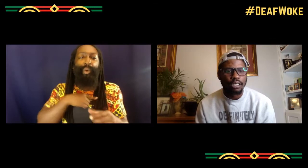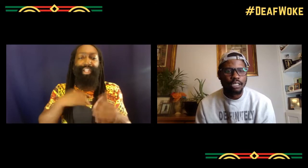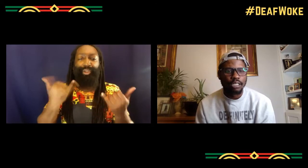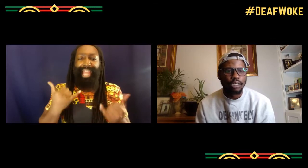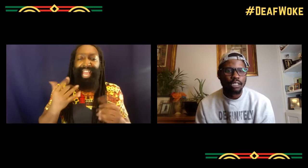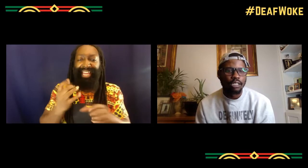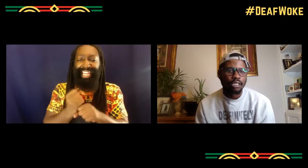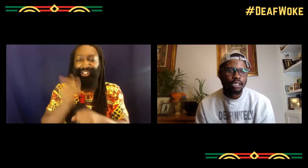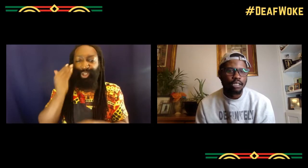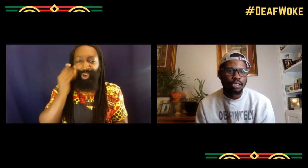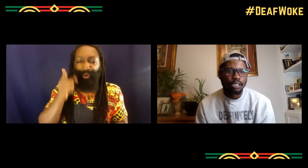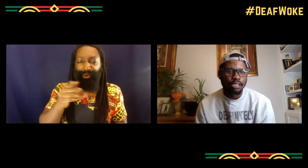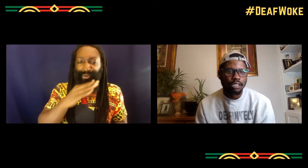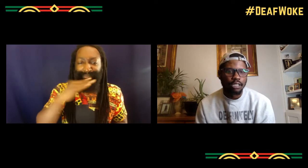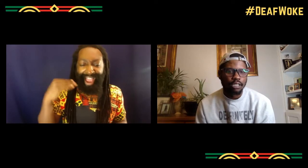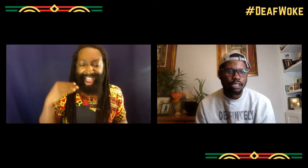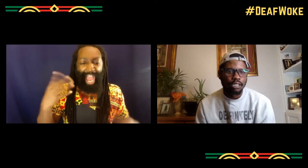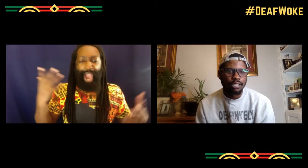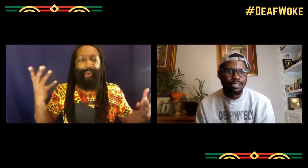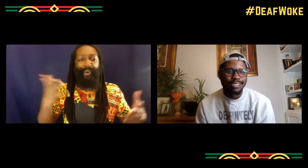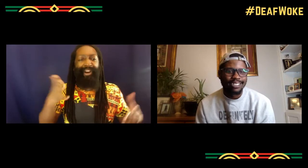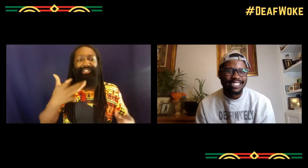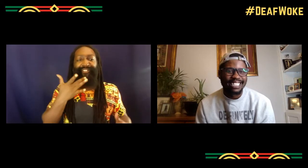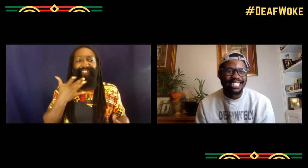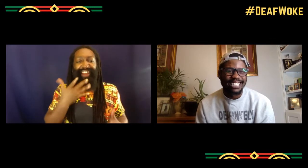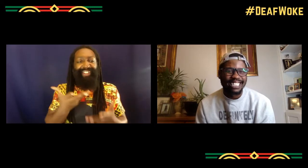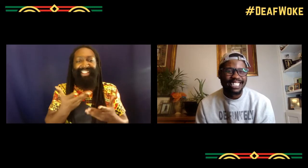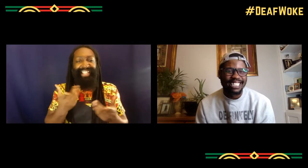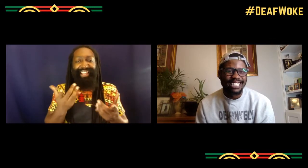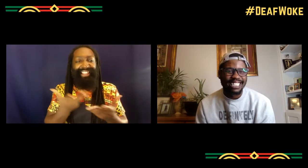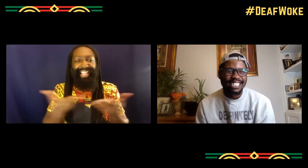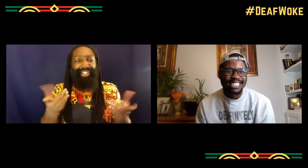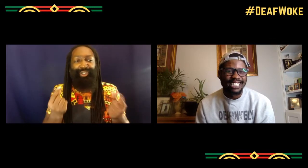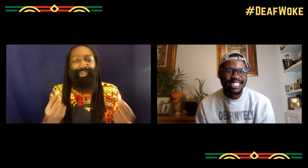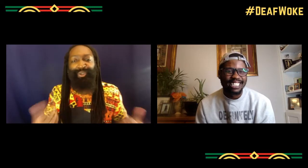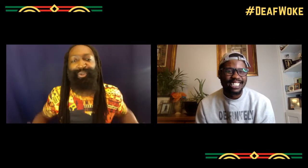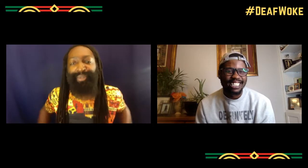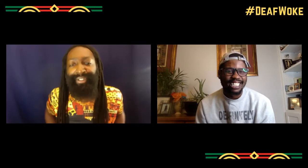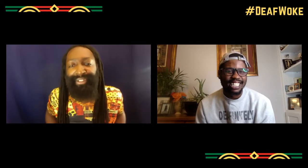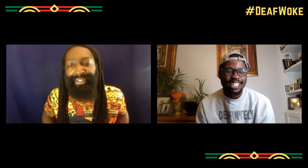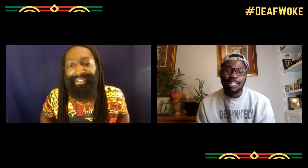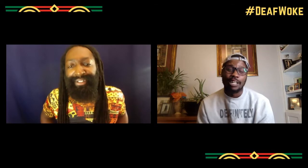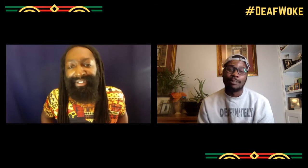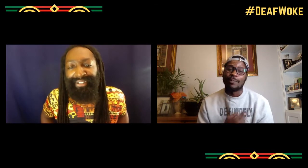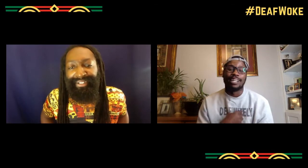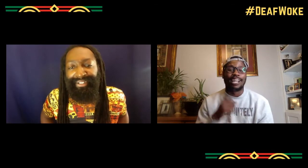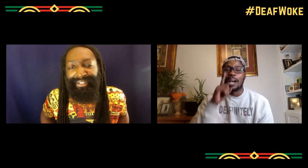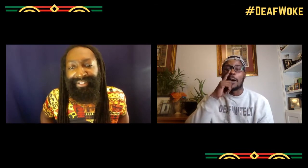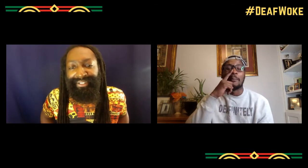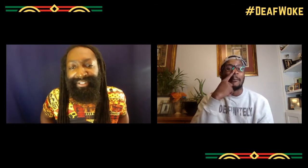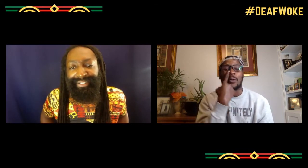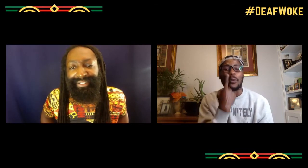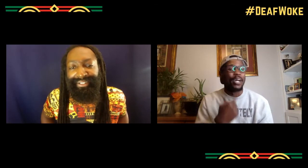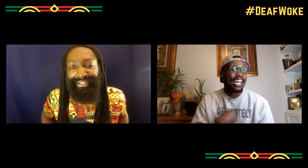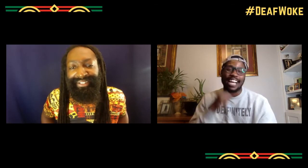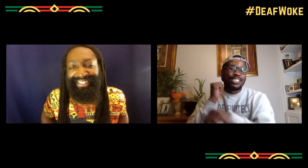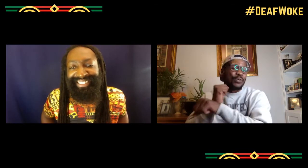So, we today getting to know you Matt, and we want to know, what's your favorite thing to do?